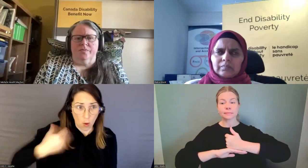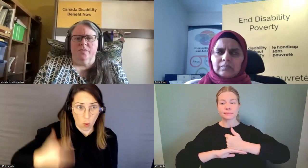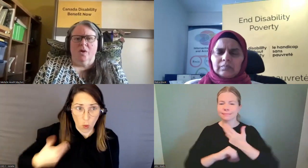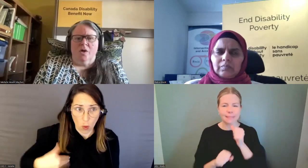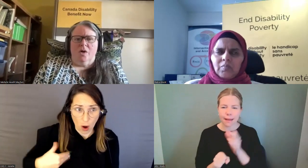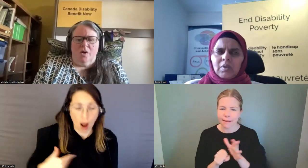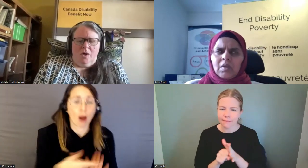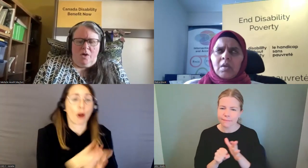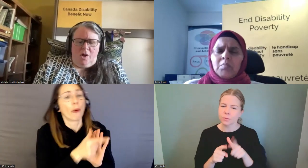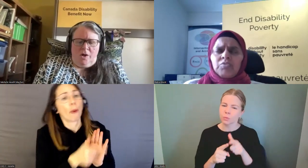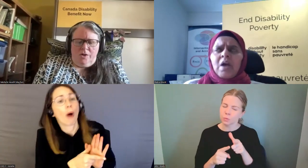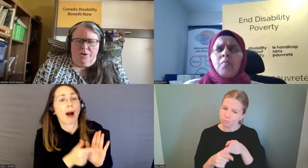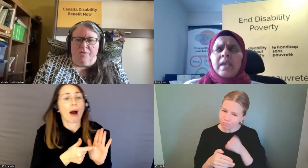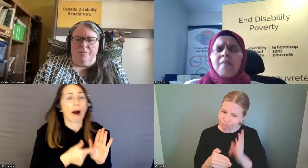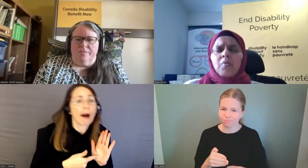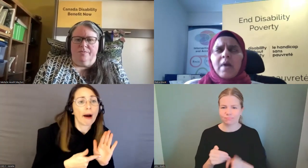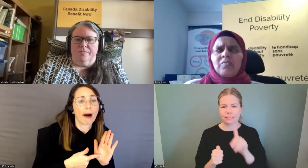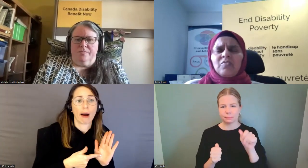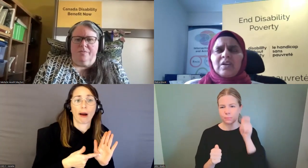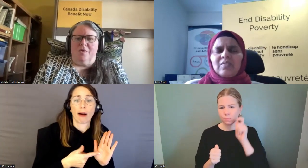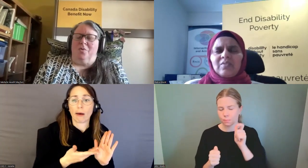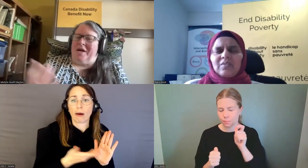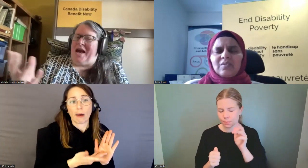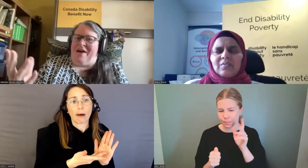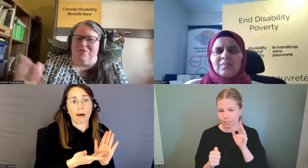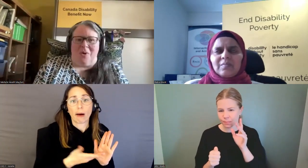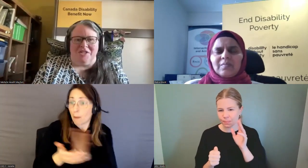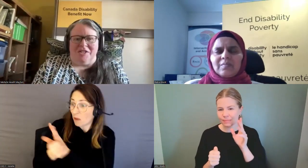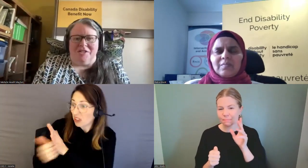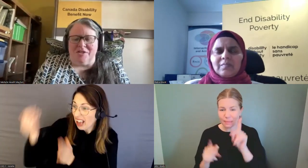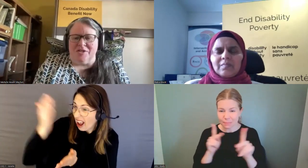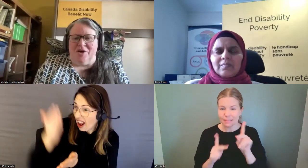MICHELLE, WE HAVE QUESTIONS. Michelle: WE HAVE QUESTIONS.